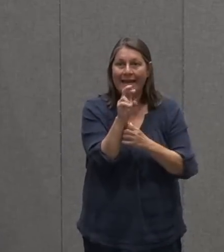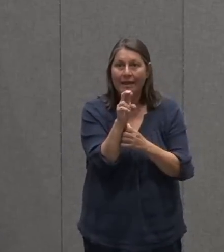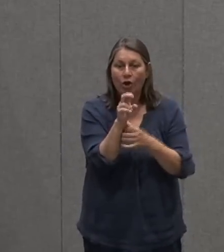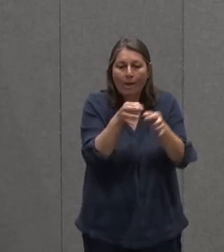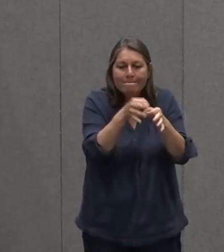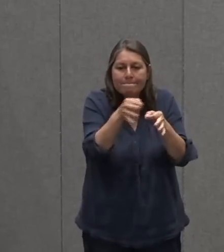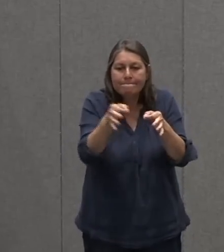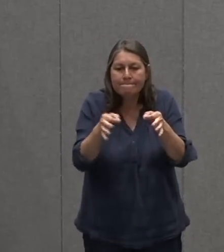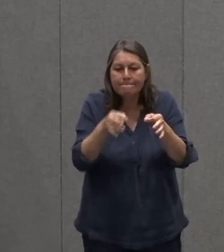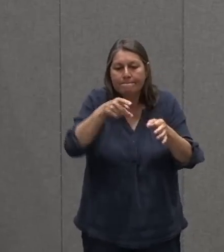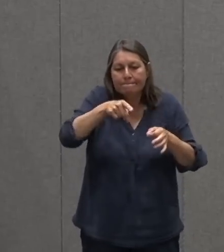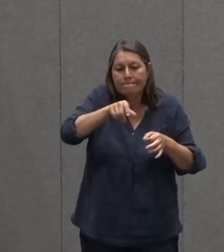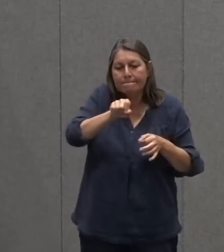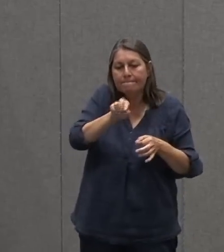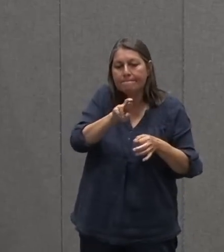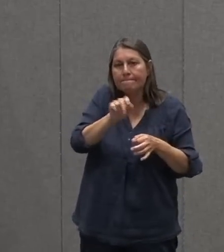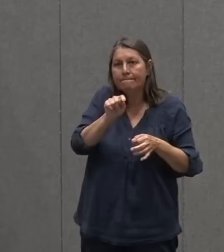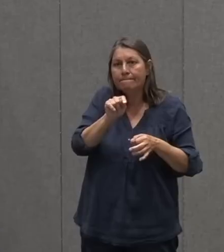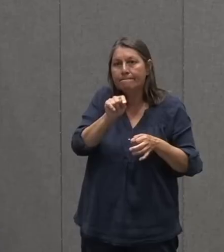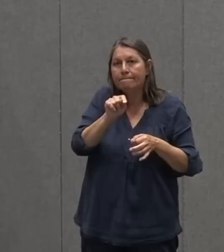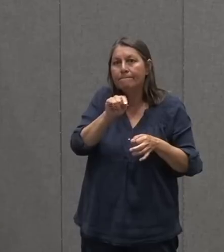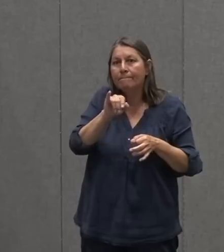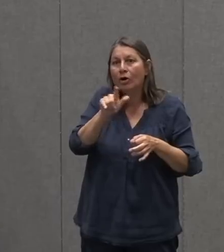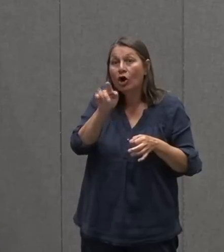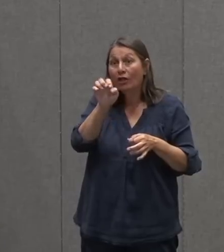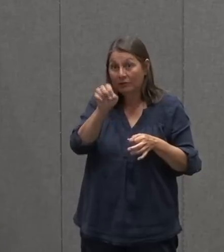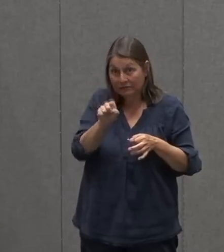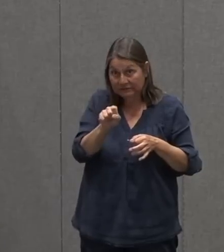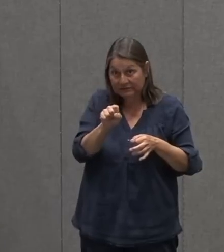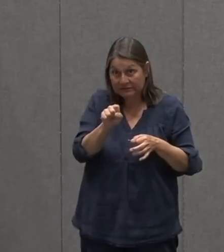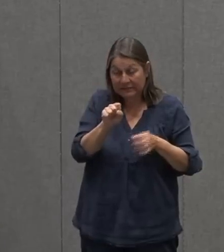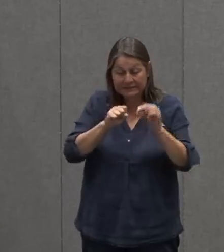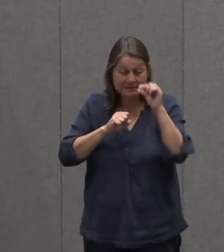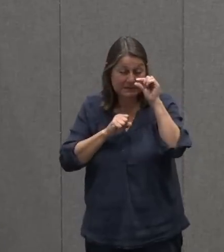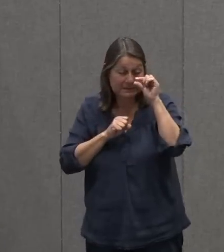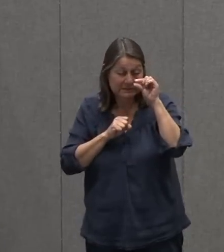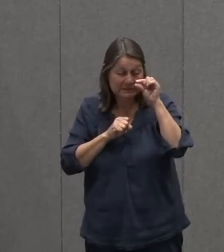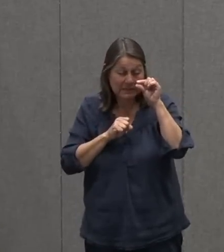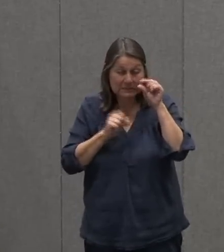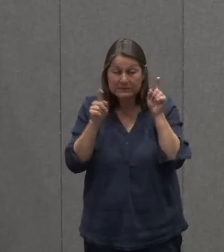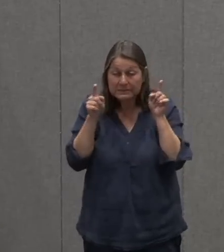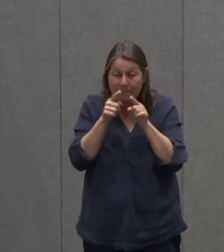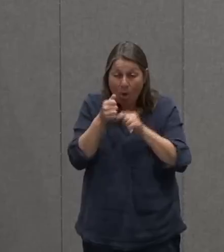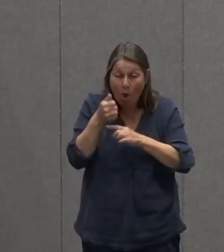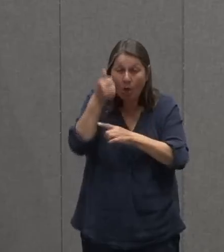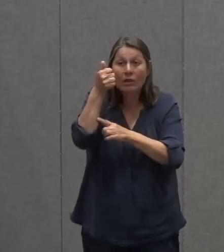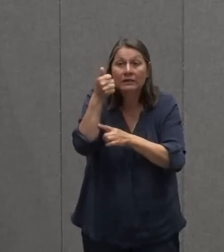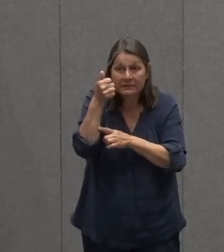Particles are actually the smallest unit of a substance. So if we kept breaking something down,